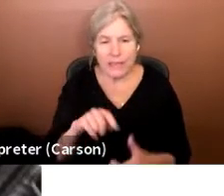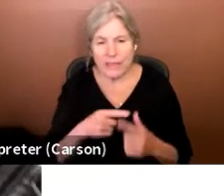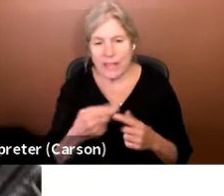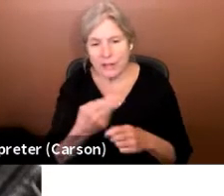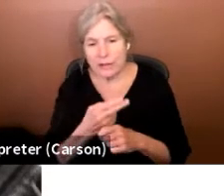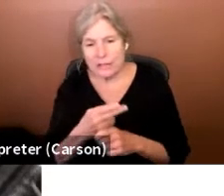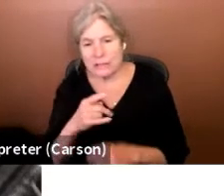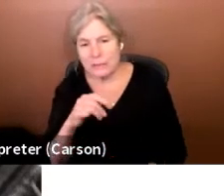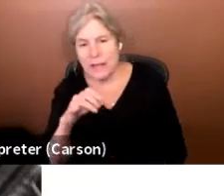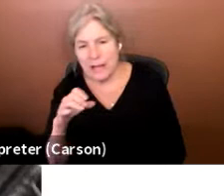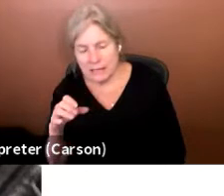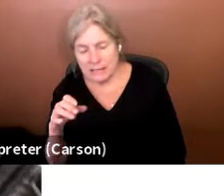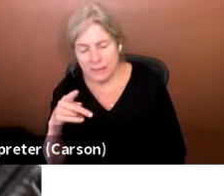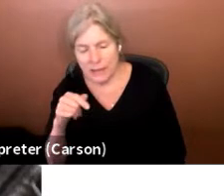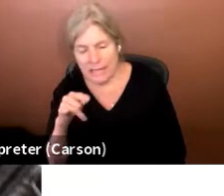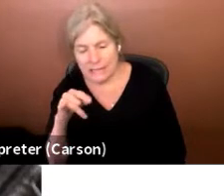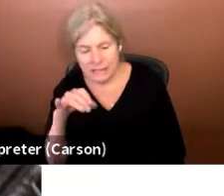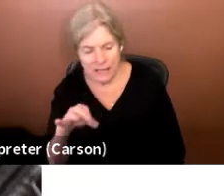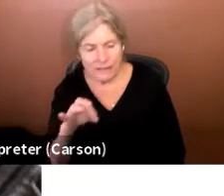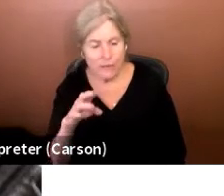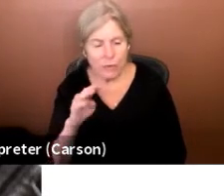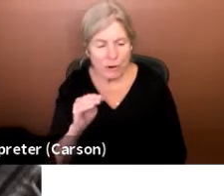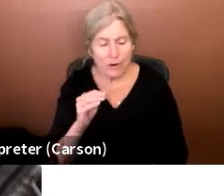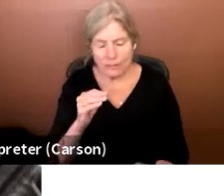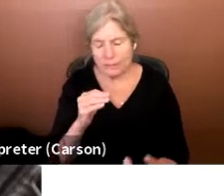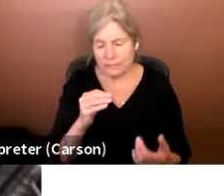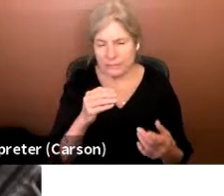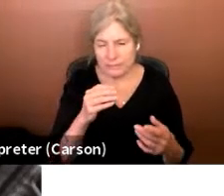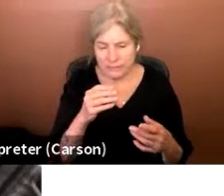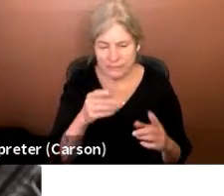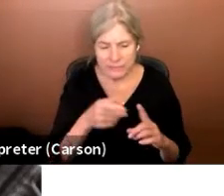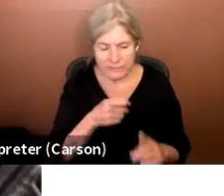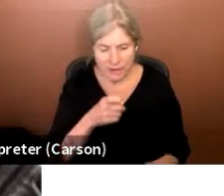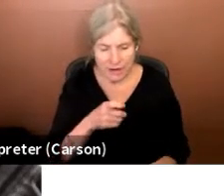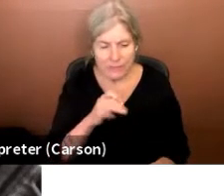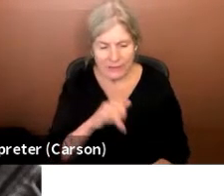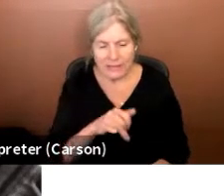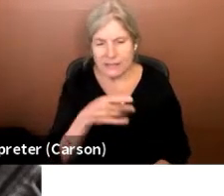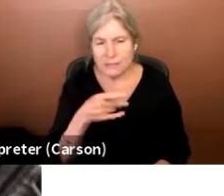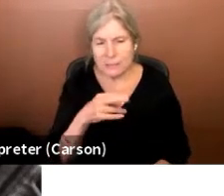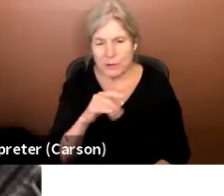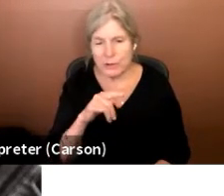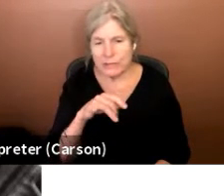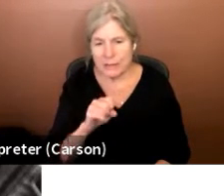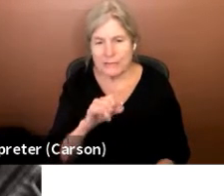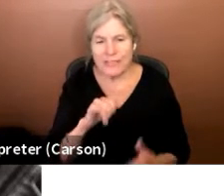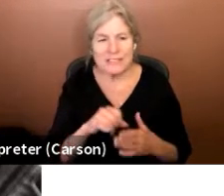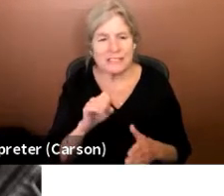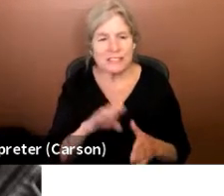forming process from these prototypes. So this is a very, very much cheaper production technique